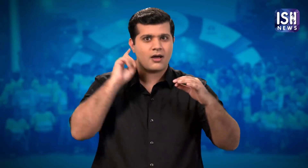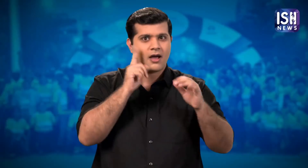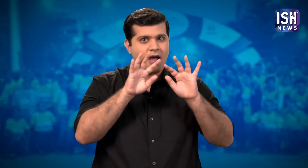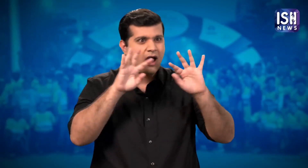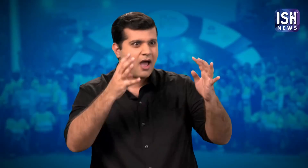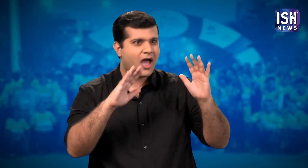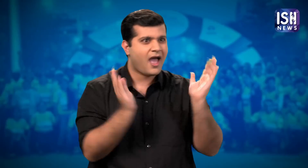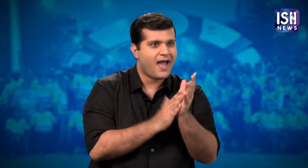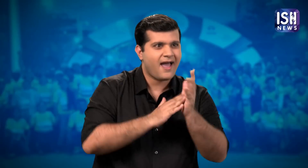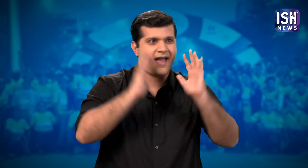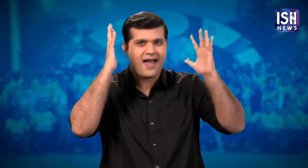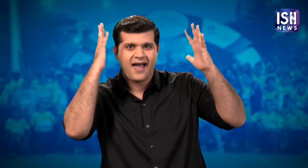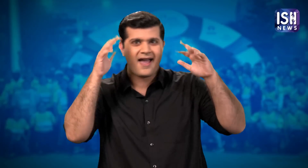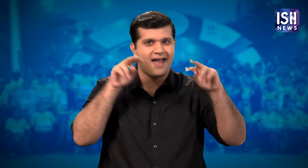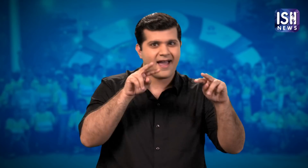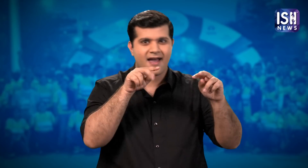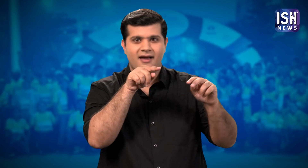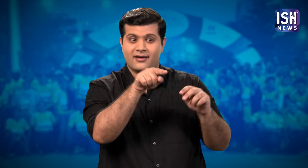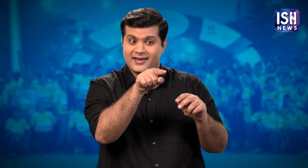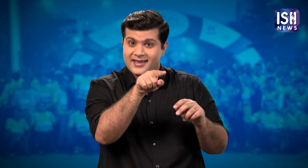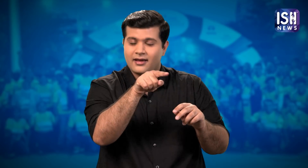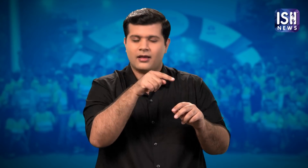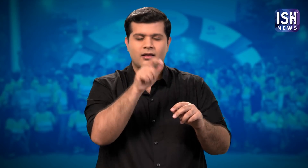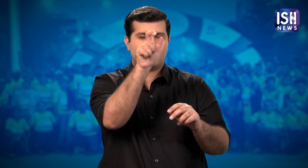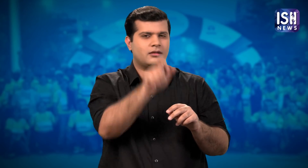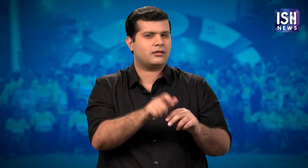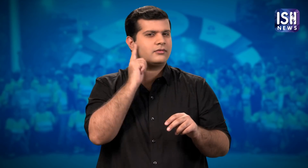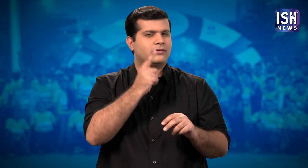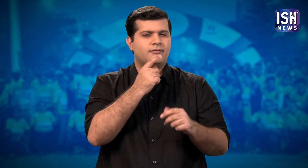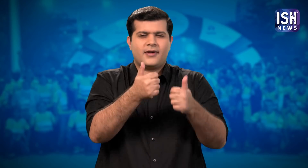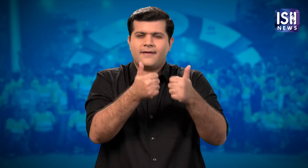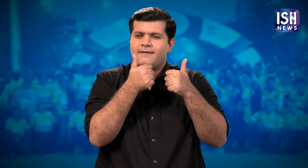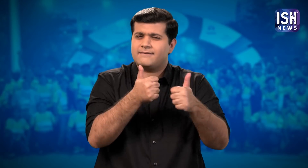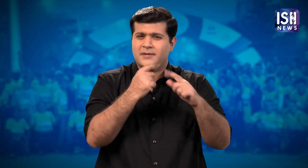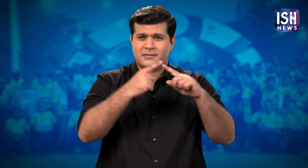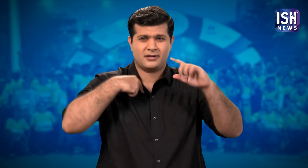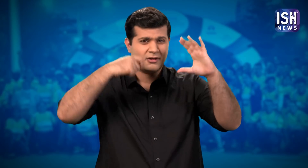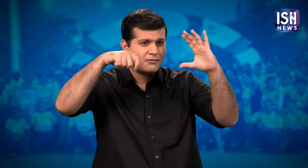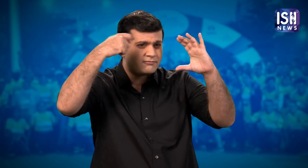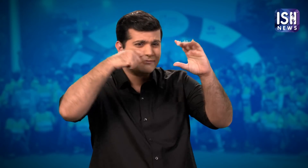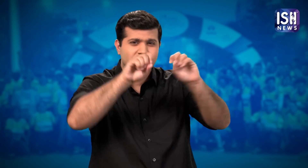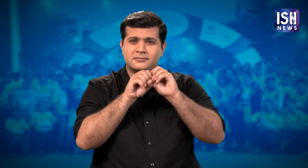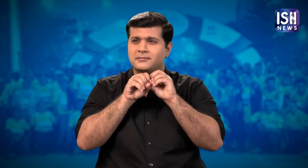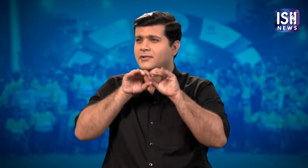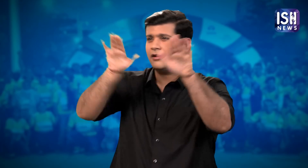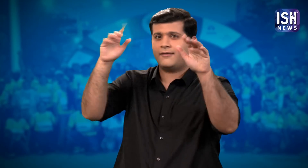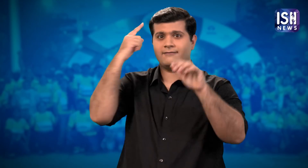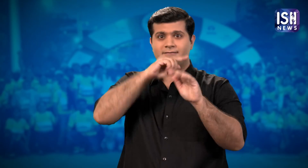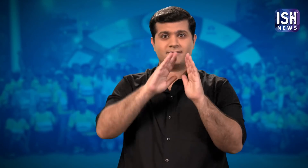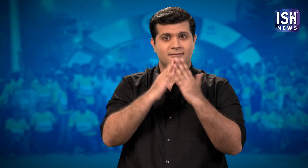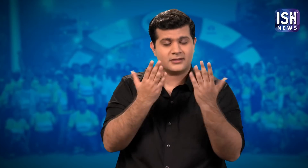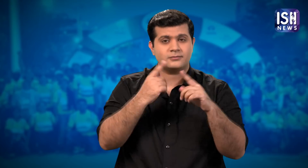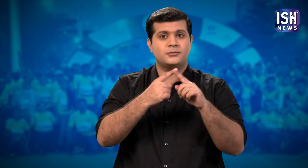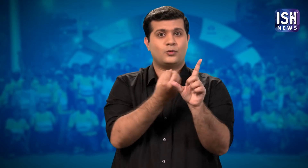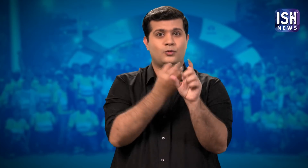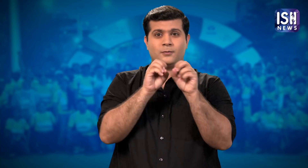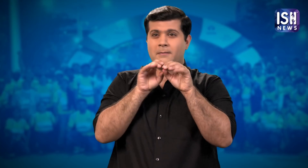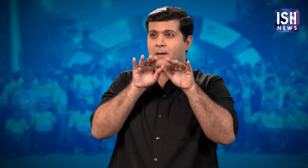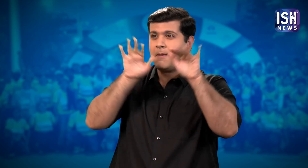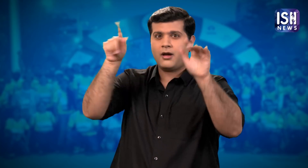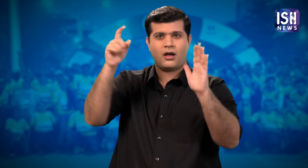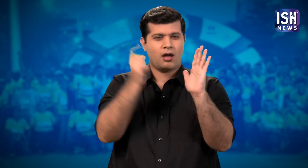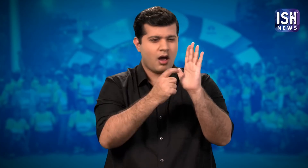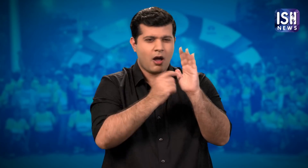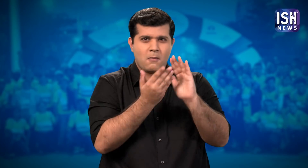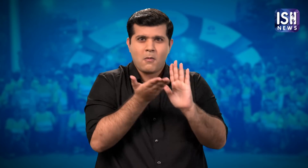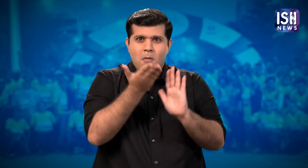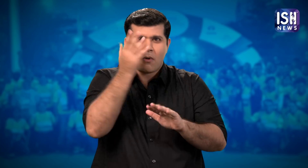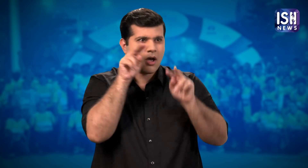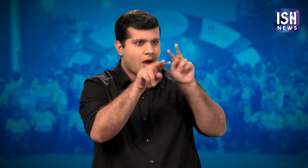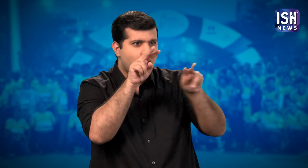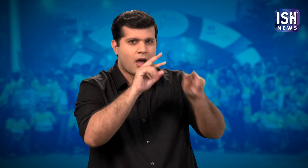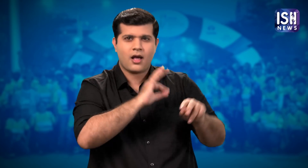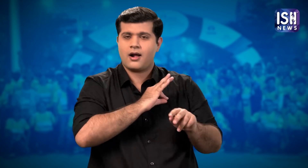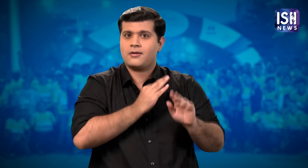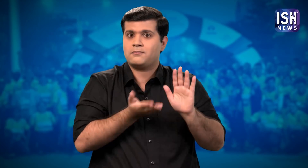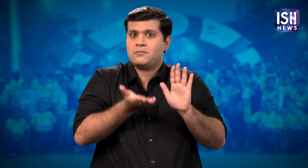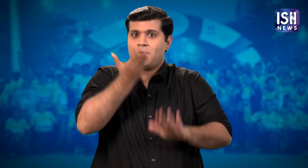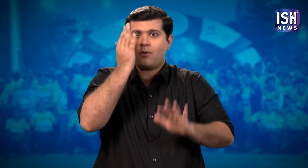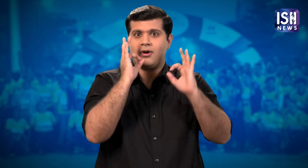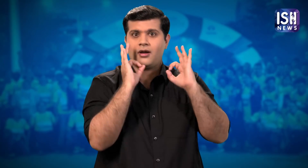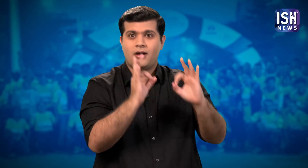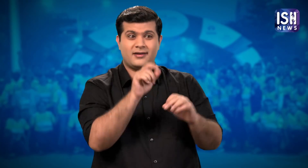All the Deaf participants were cheering him. When we released our video, his dance went viral on social media.